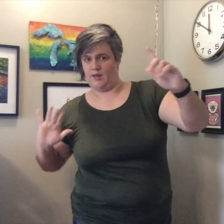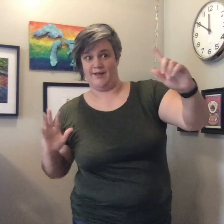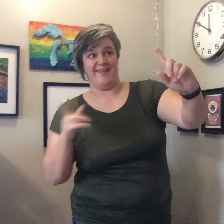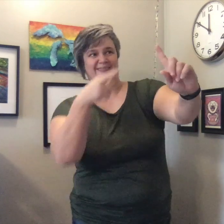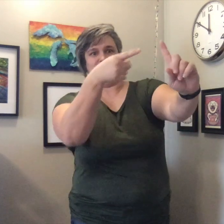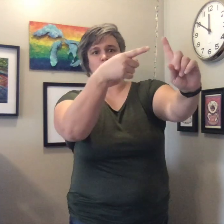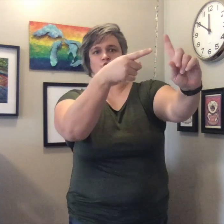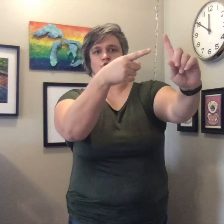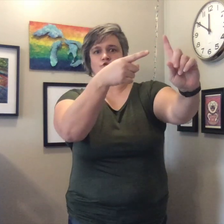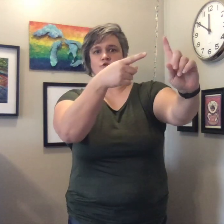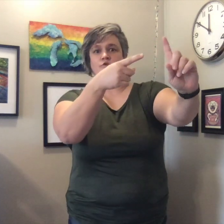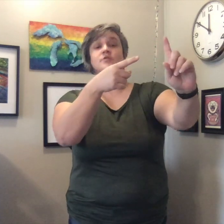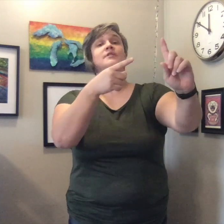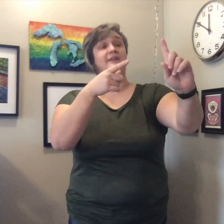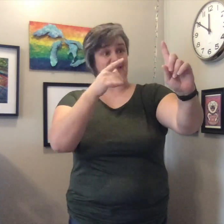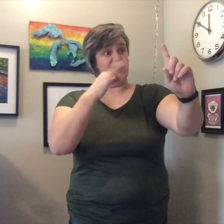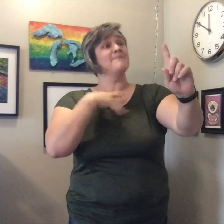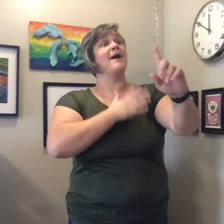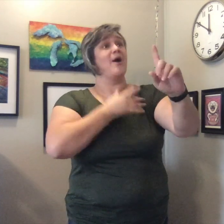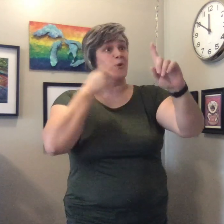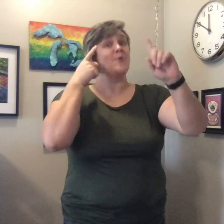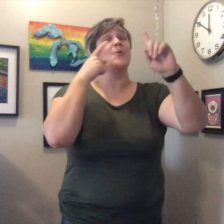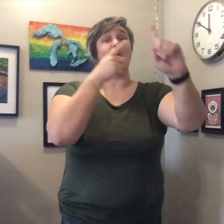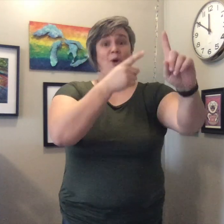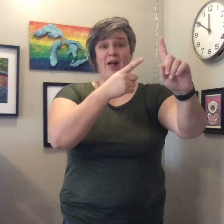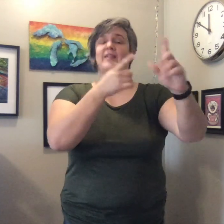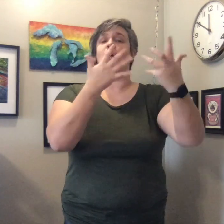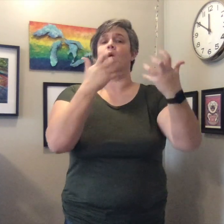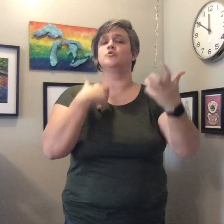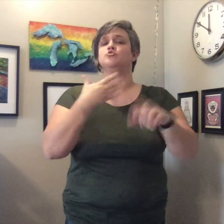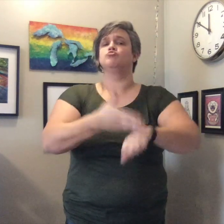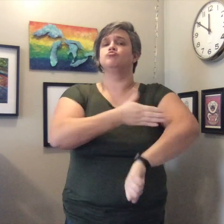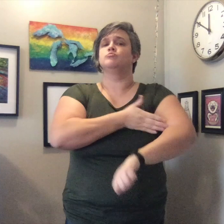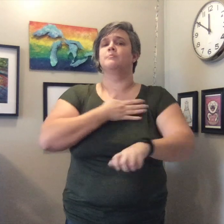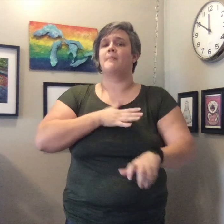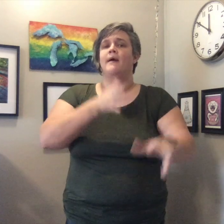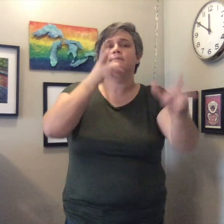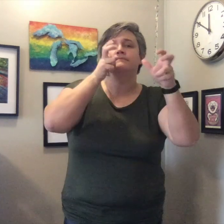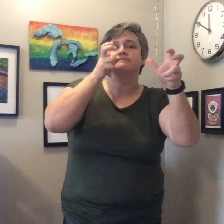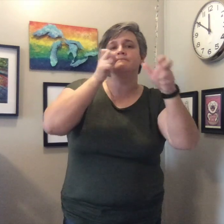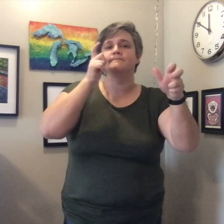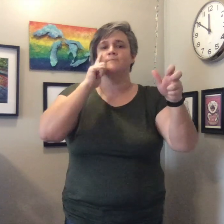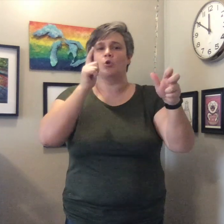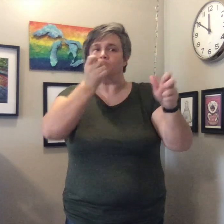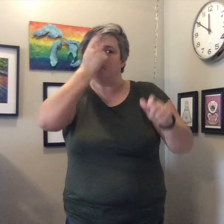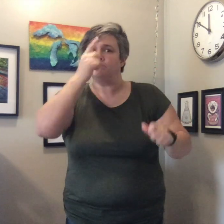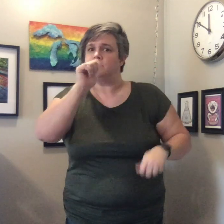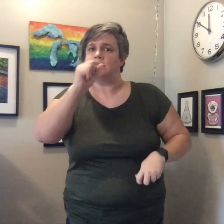You can see that cumulative effect. If, for example, I wanted to improve my ASL receptive skills,